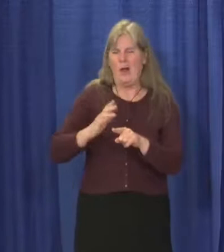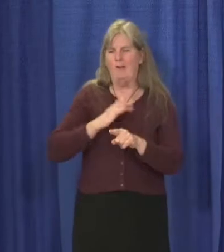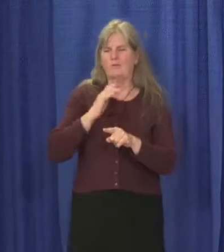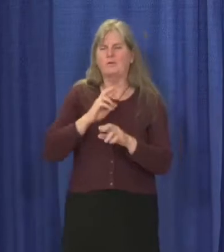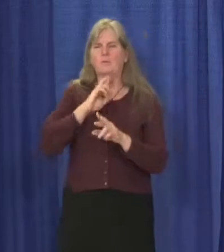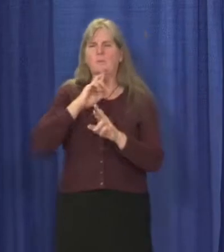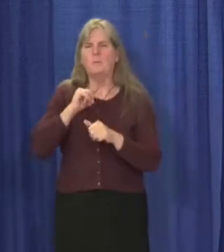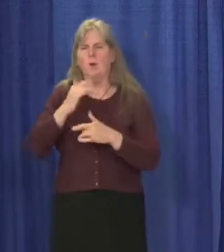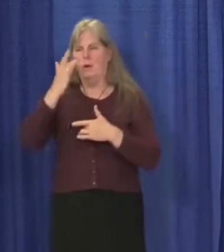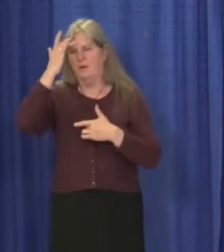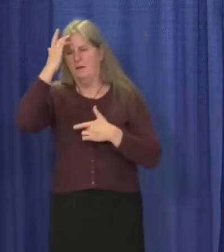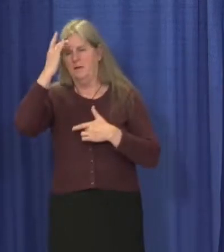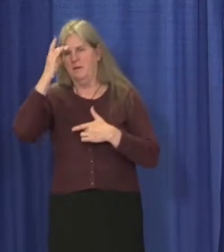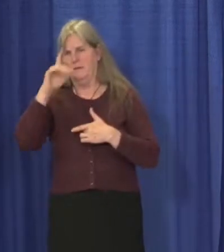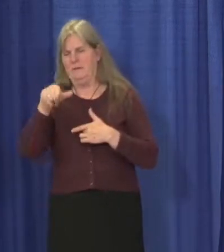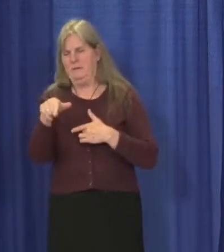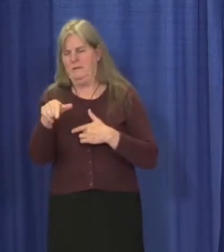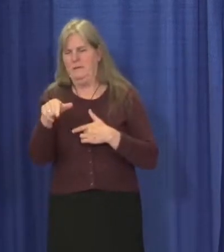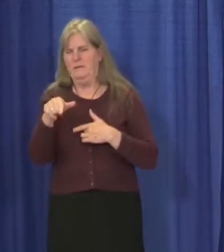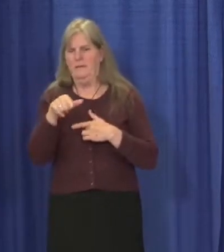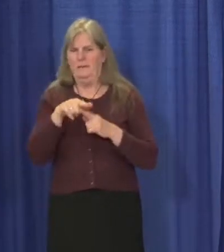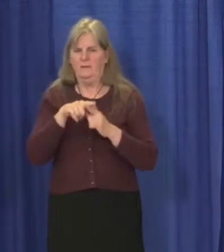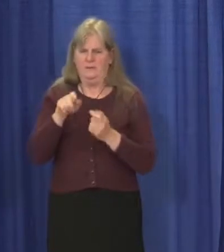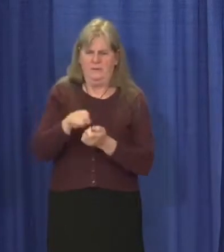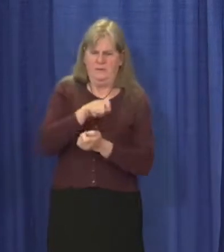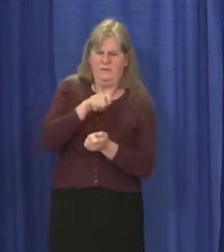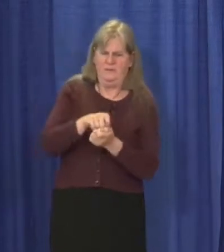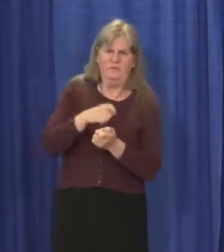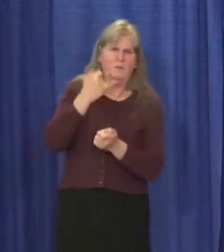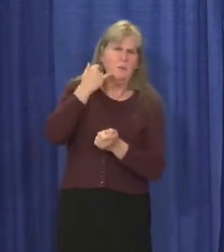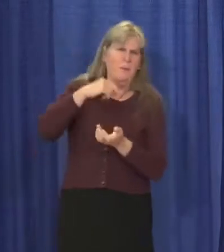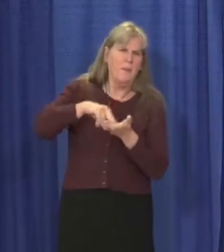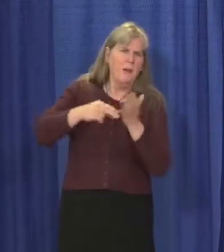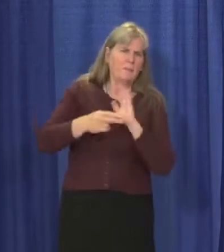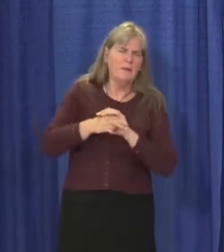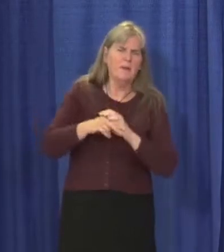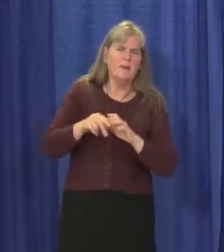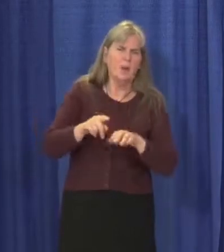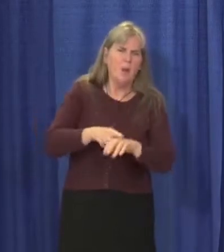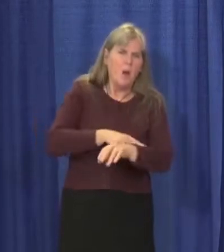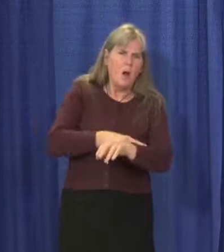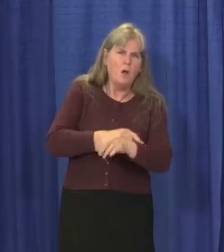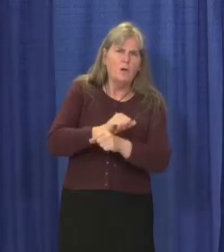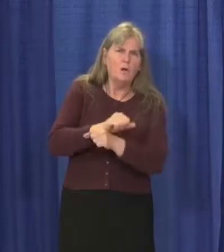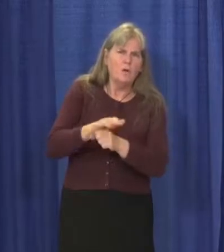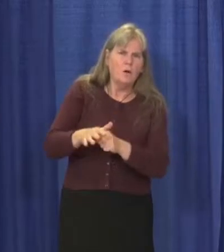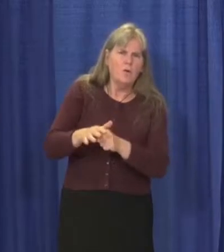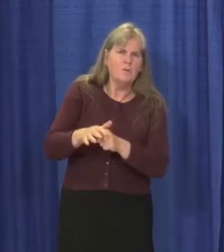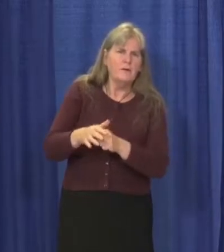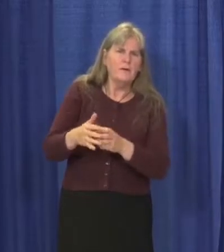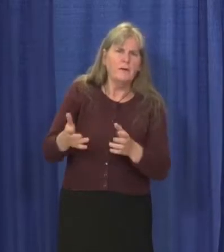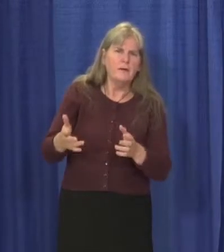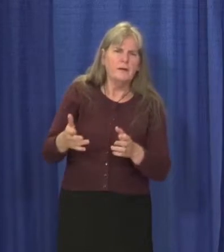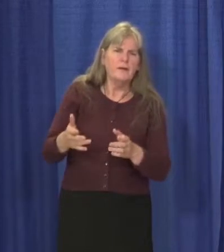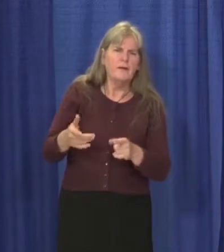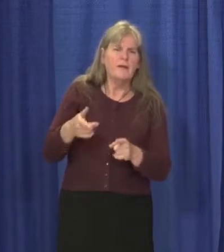definition still needs to be defined as what constitutes long COVID.